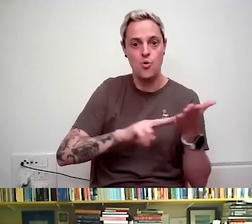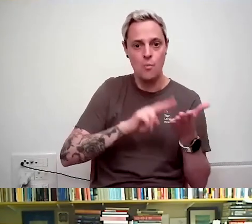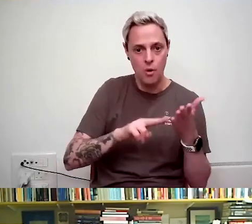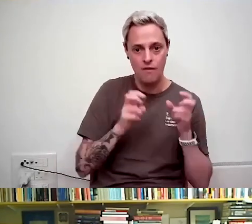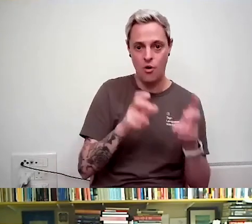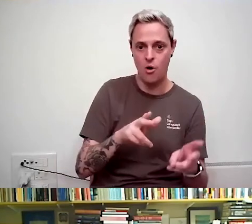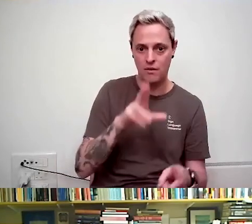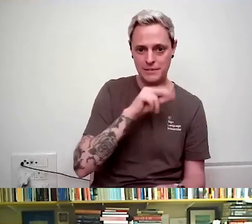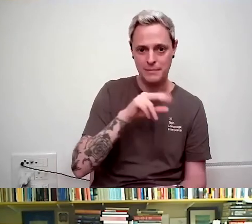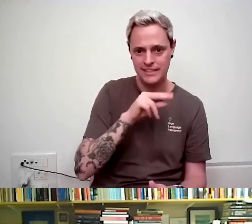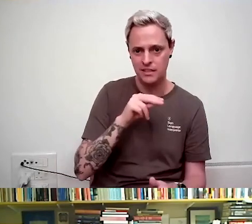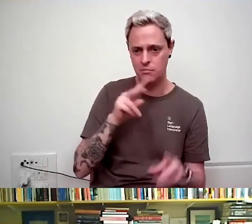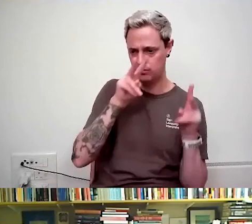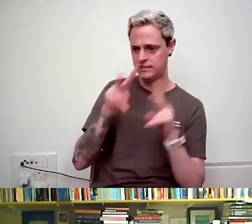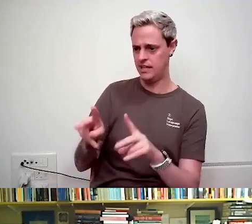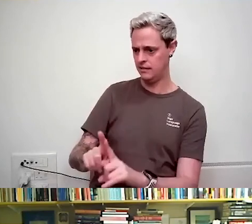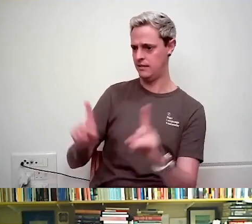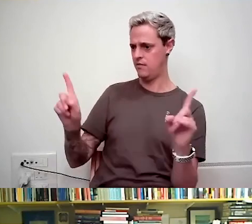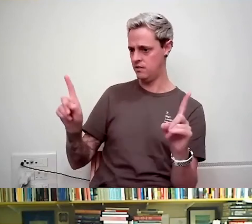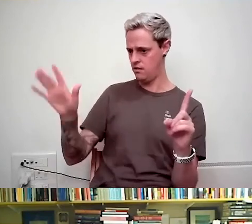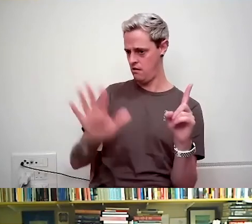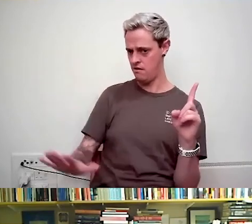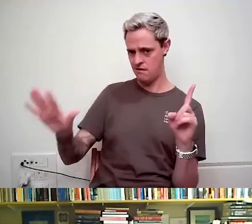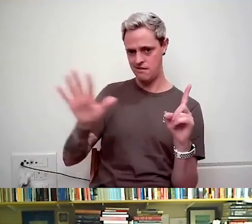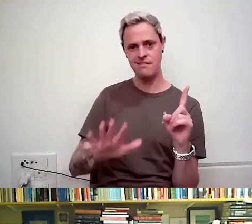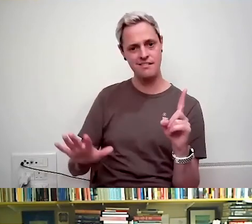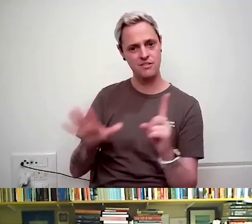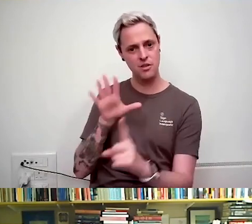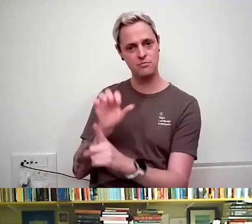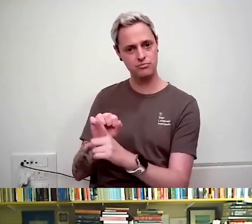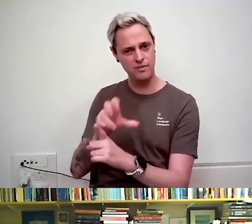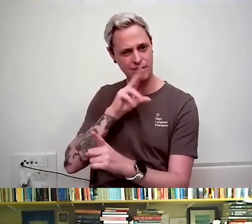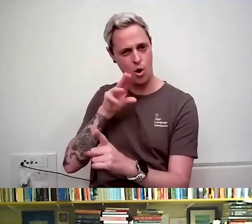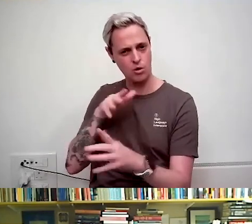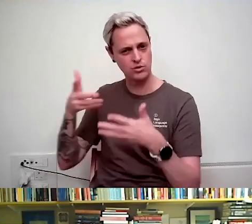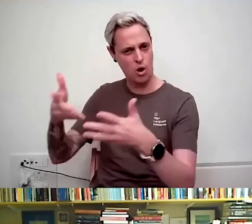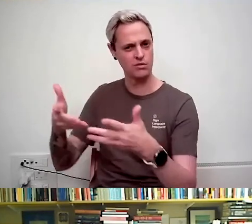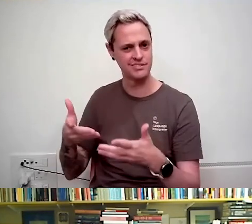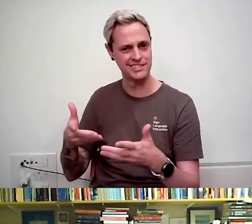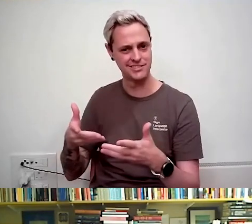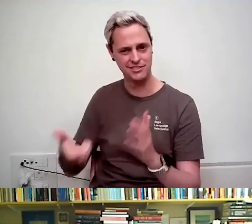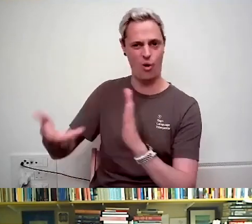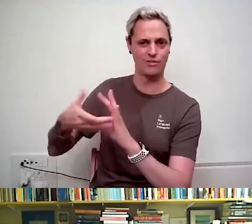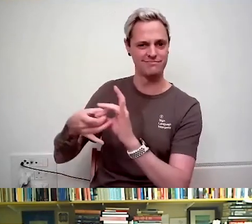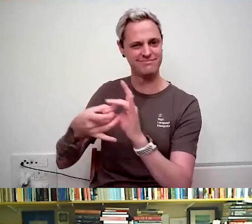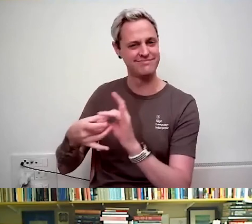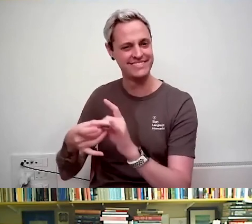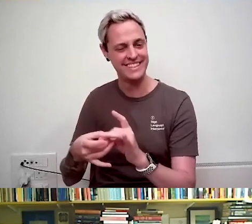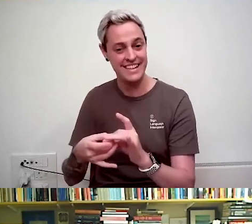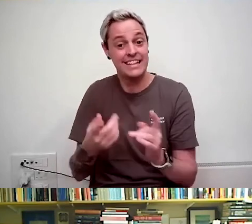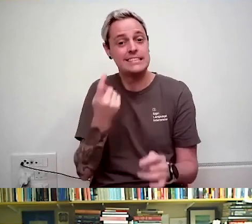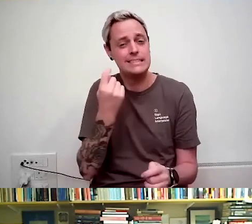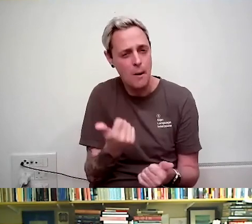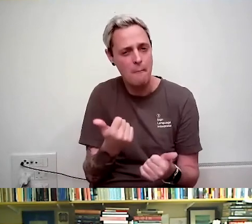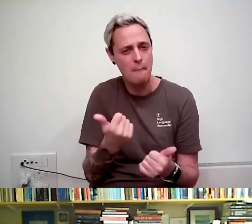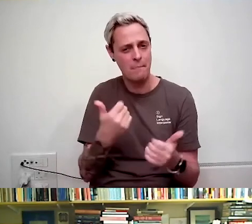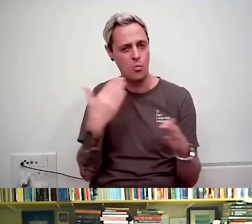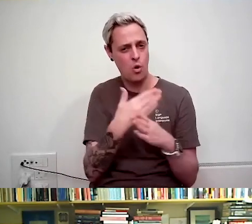as Brian calls it, as Brian just said. I think that could be a really helpful, I know there's been some work there, but still helpful